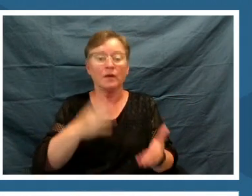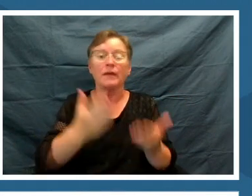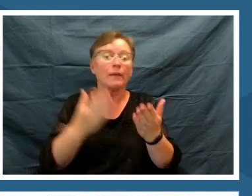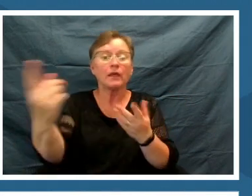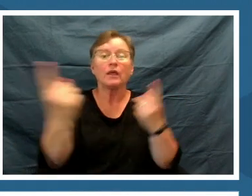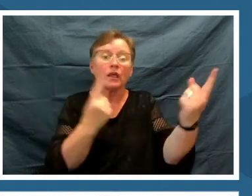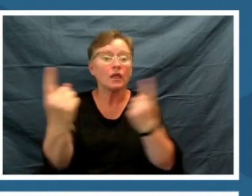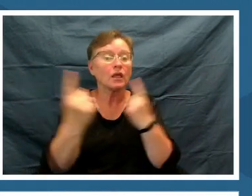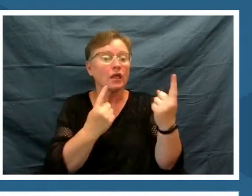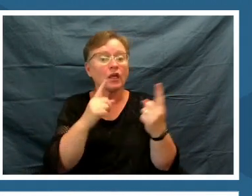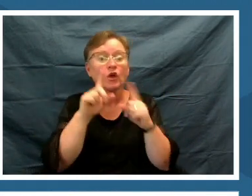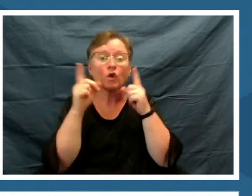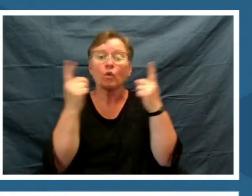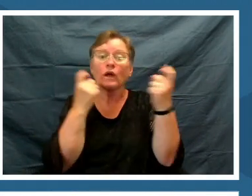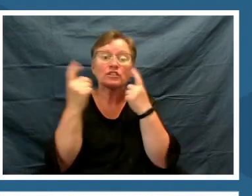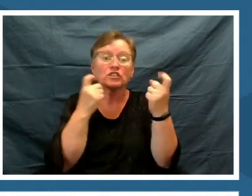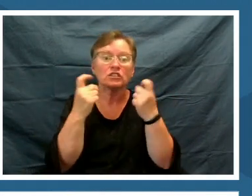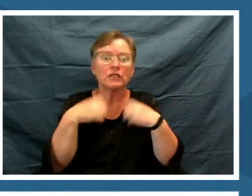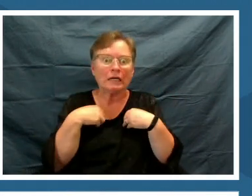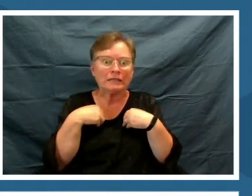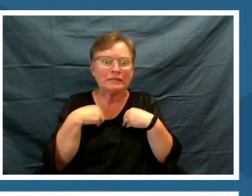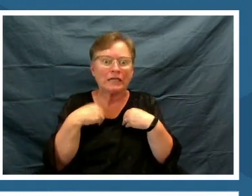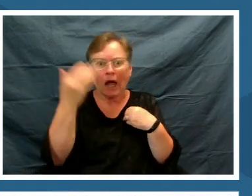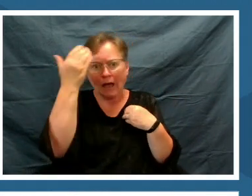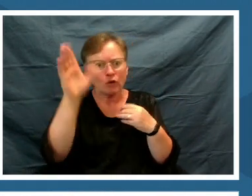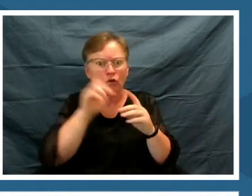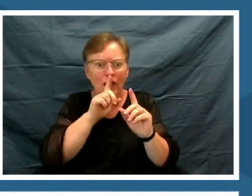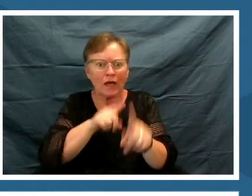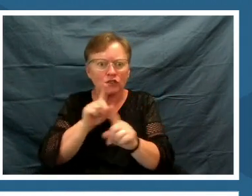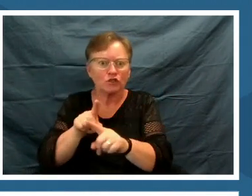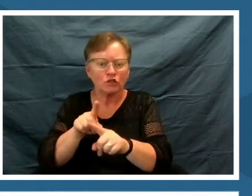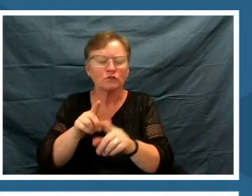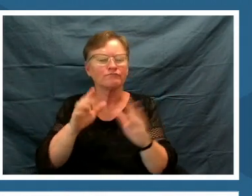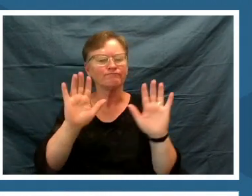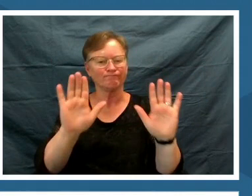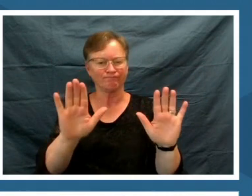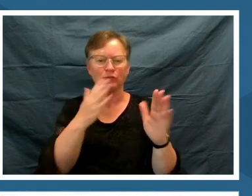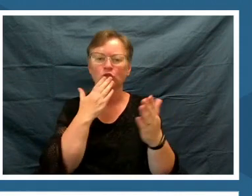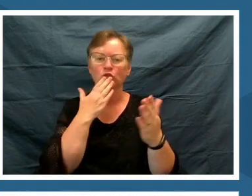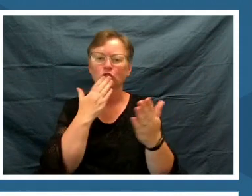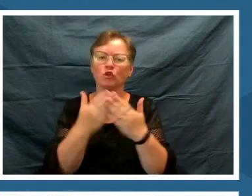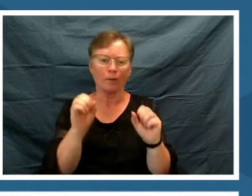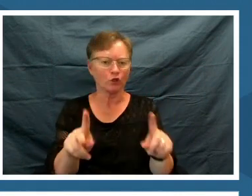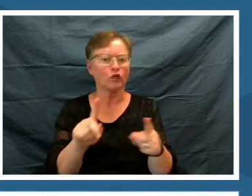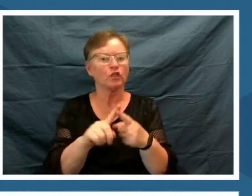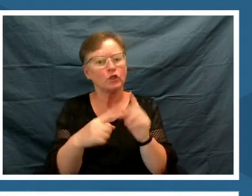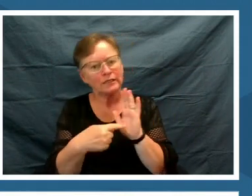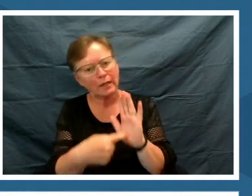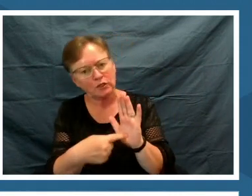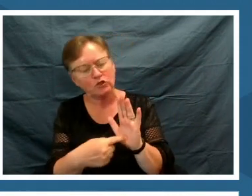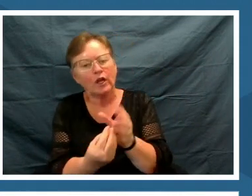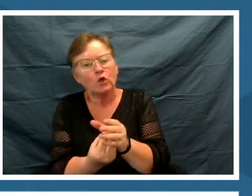great opportunity to demonstrate a growth mindset to the